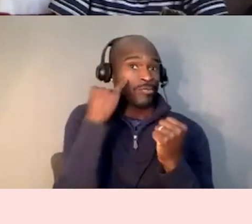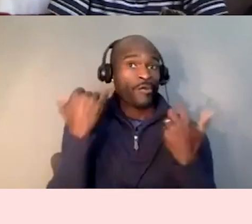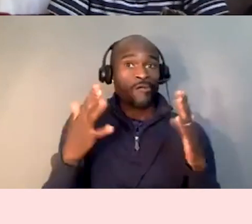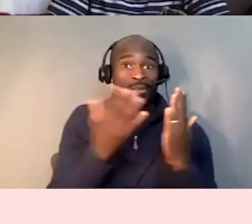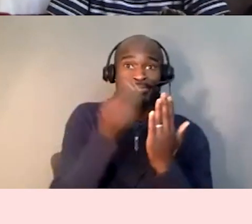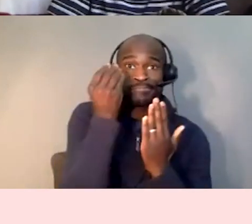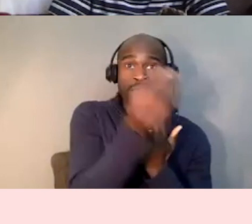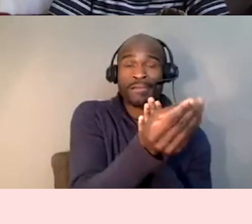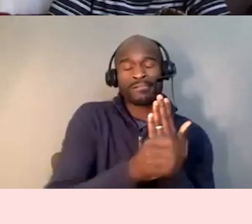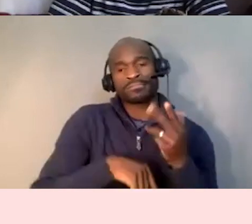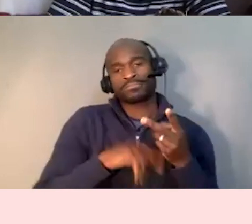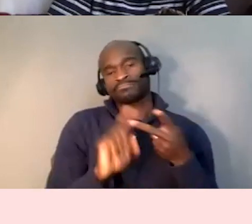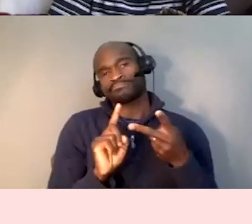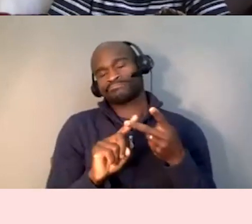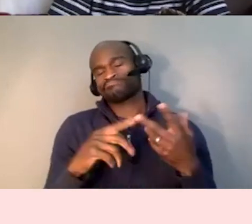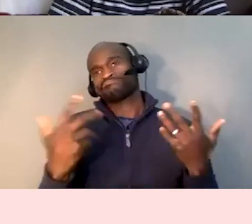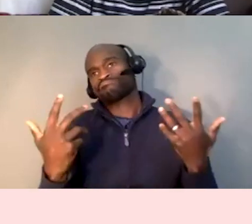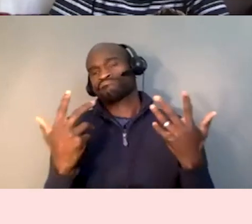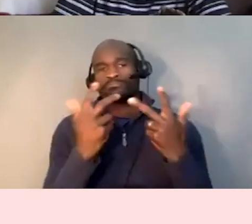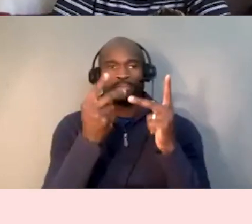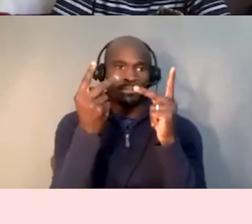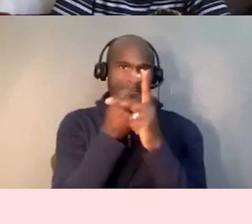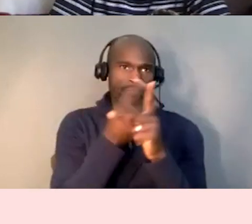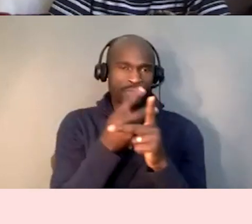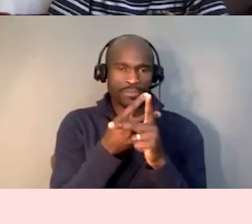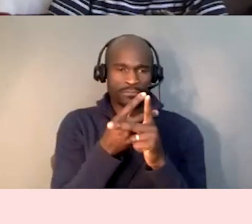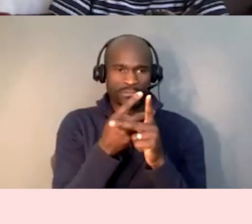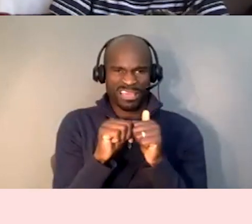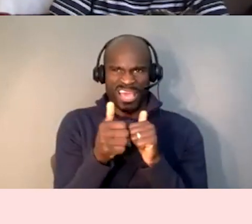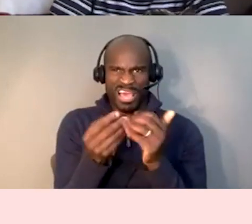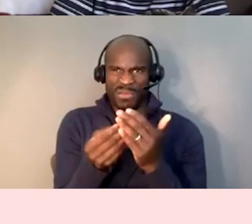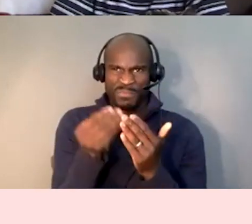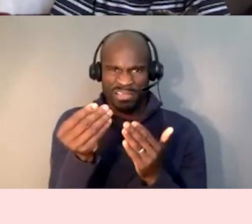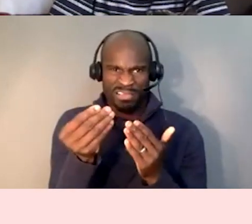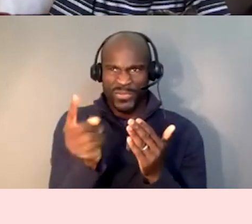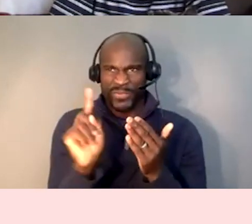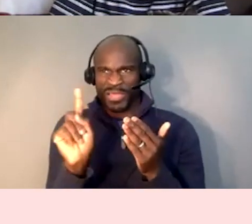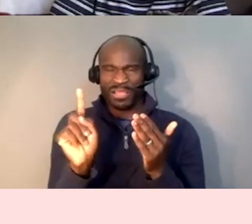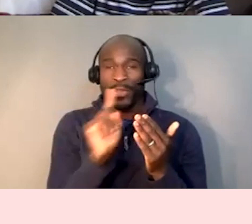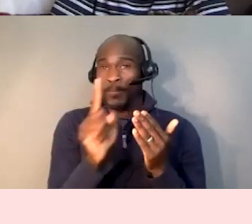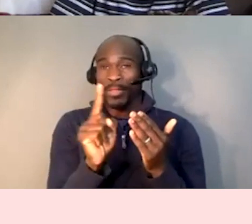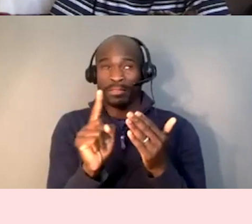to figuring out how to purchase it in the first place. It's really every stage of interaction.